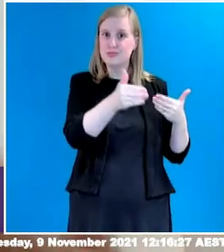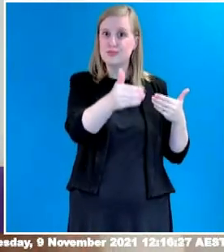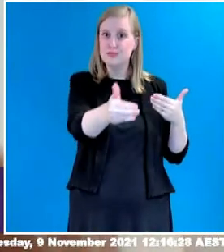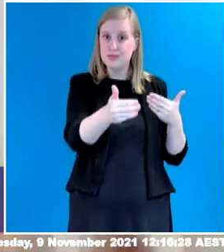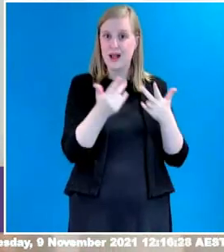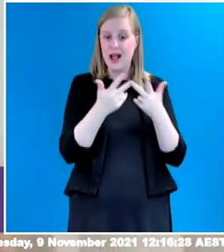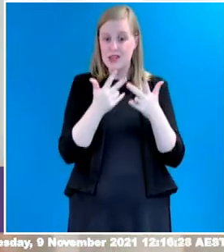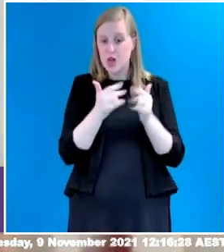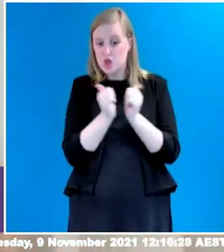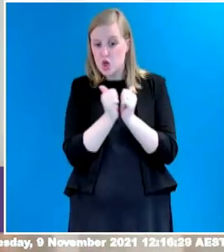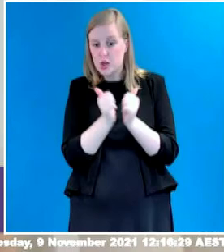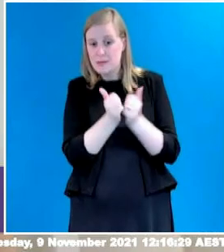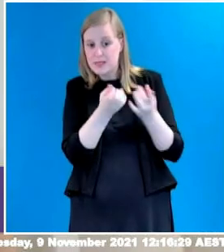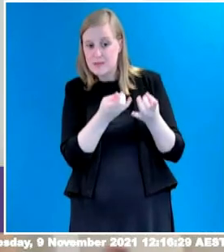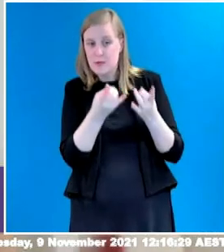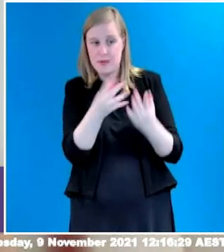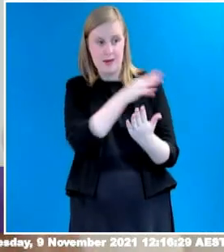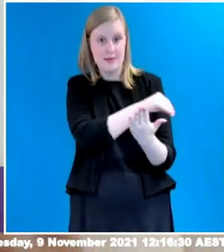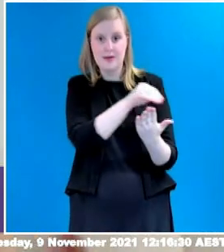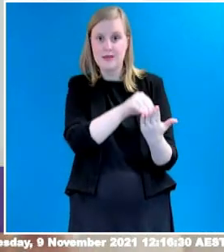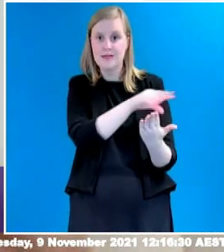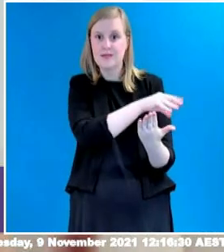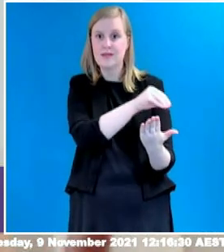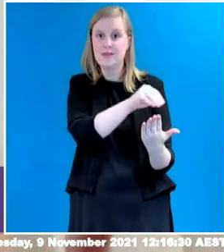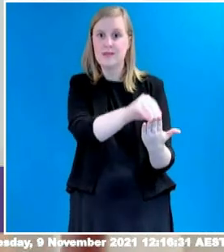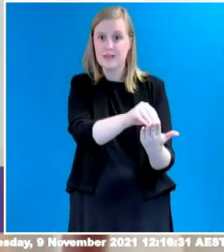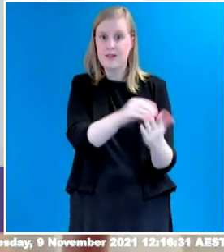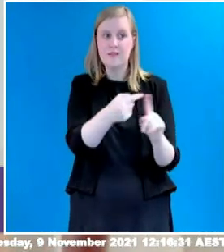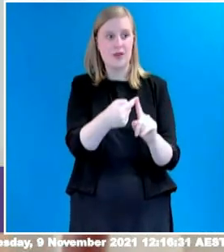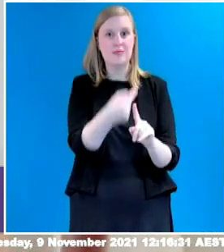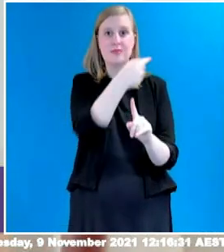The other thing that then happened was that other forums within the United